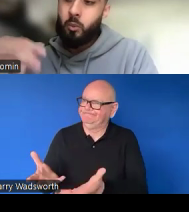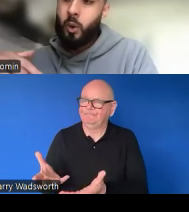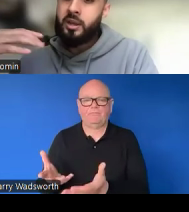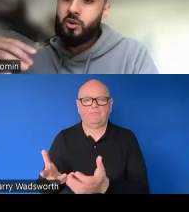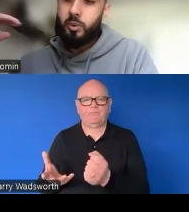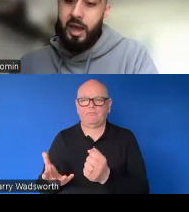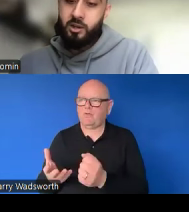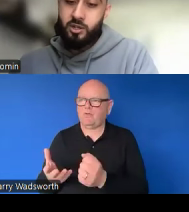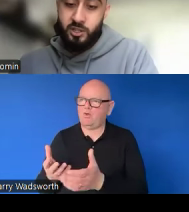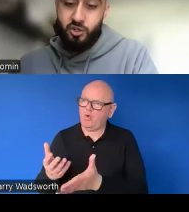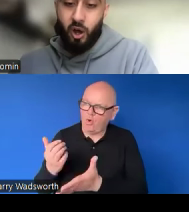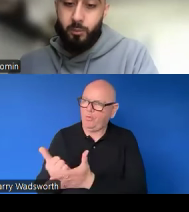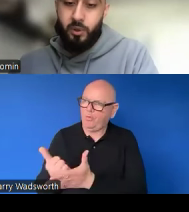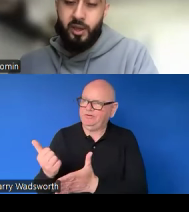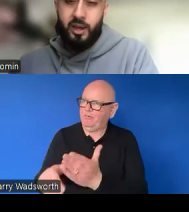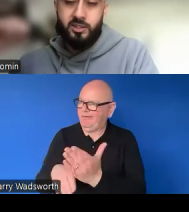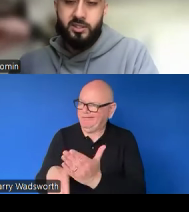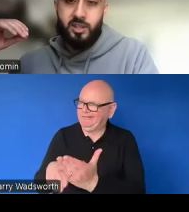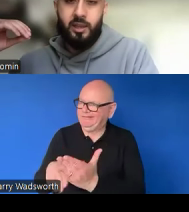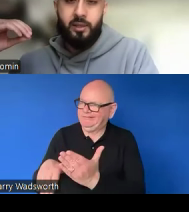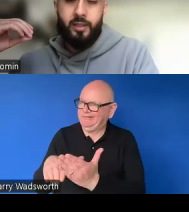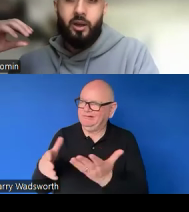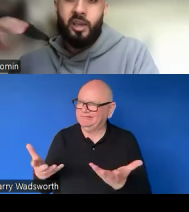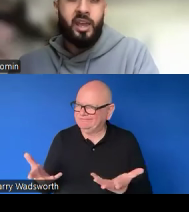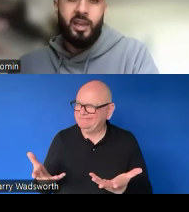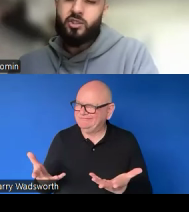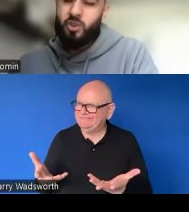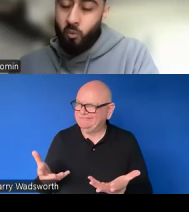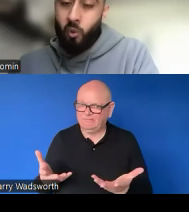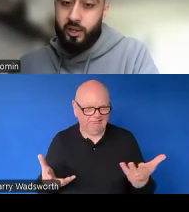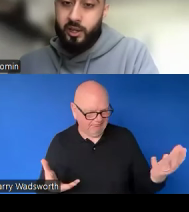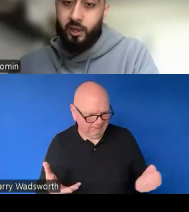When do we actually stop and say, "Okay, it's not working."